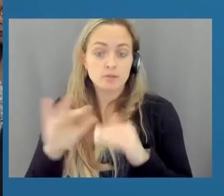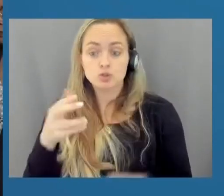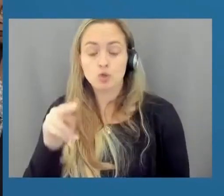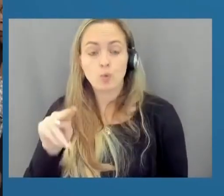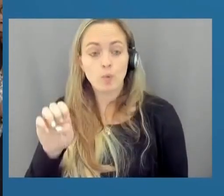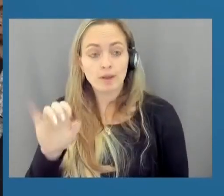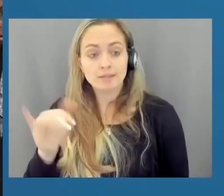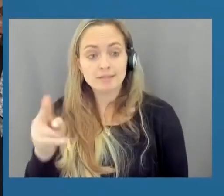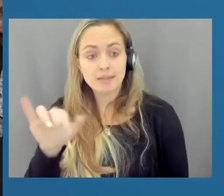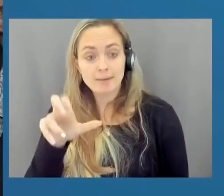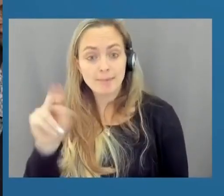Give